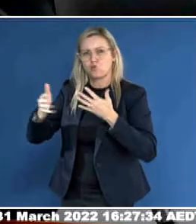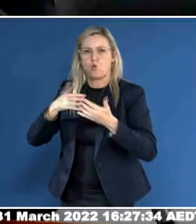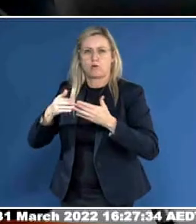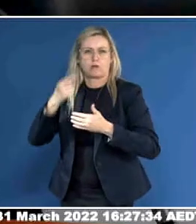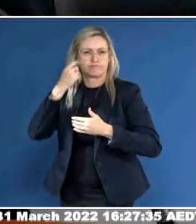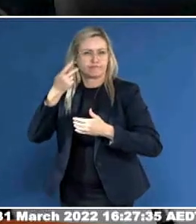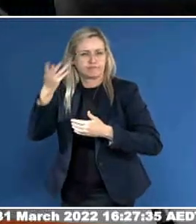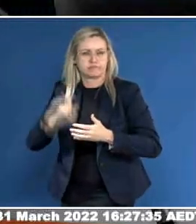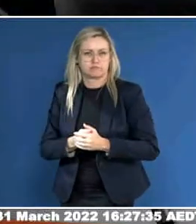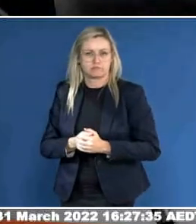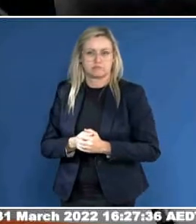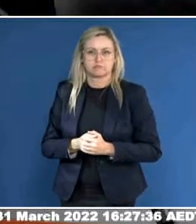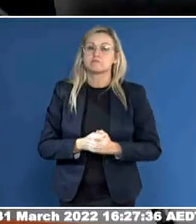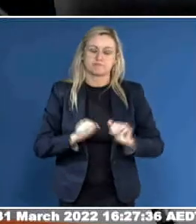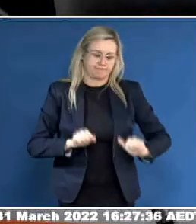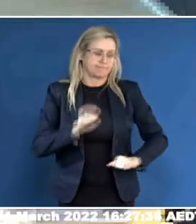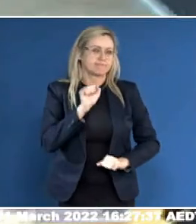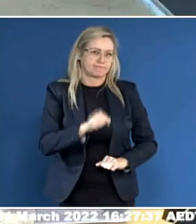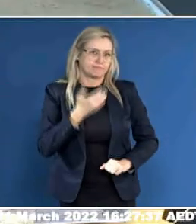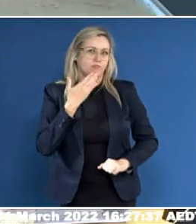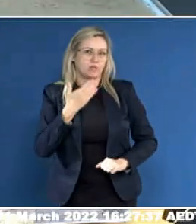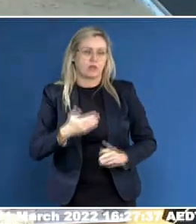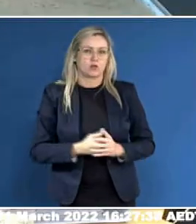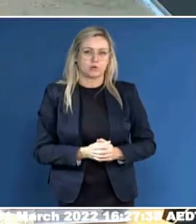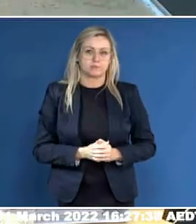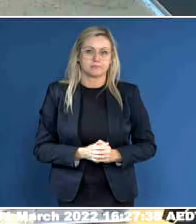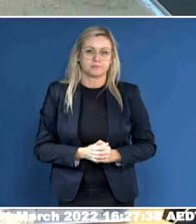Yes. Thank you very much and that, perhaps, can include consideration of whether